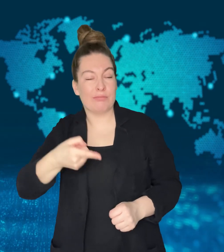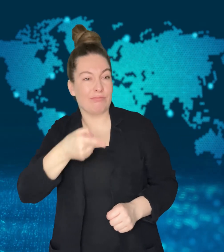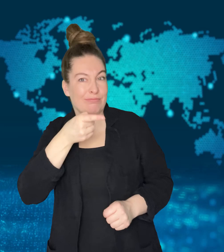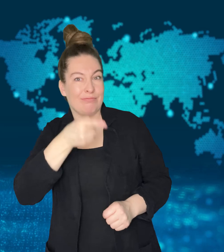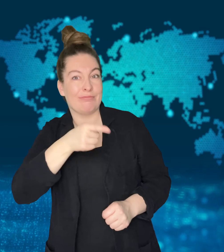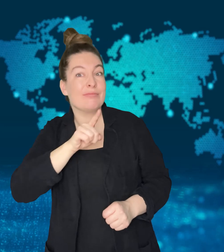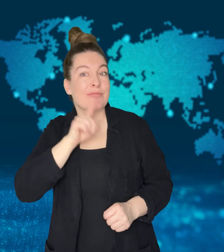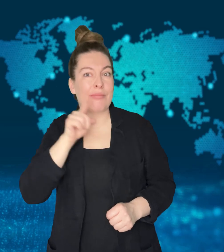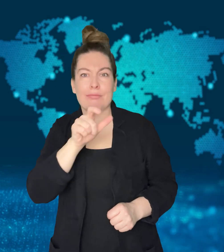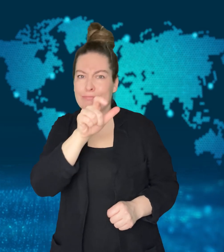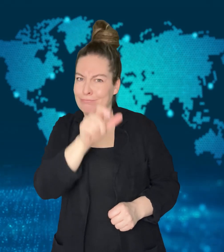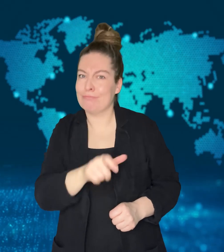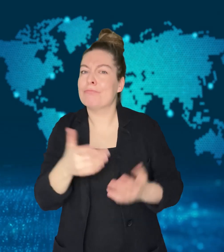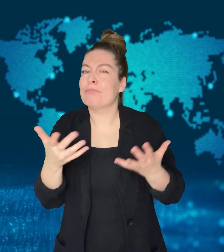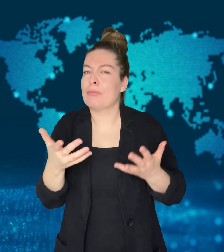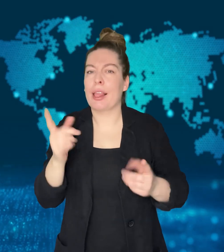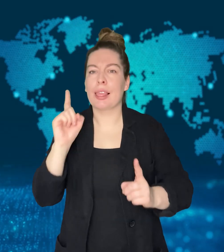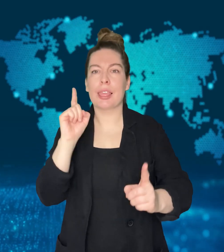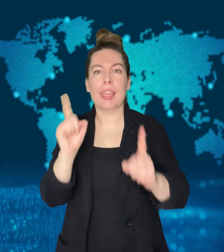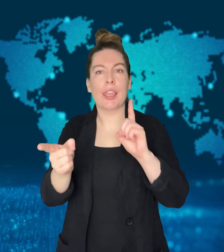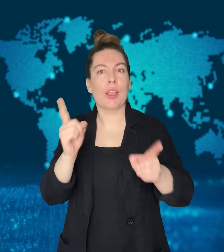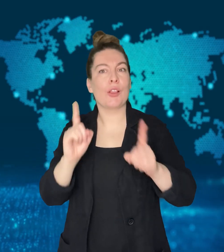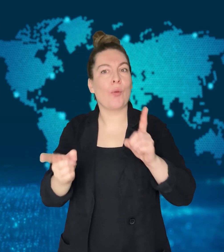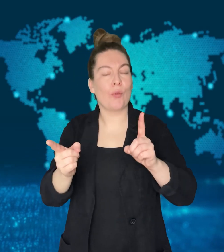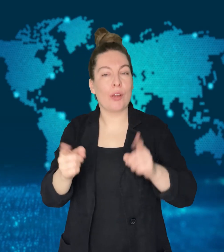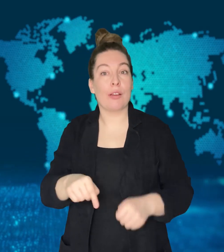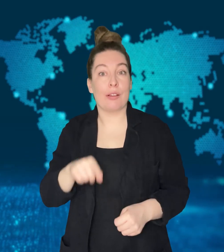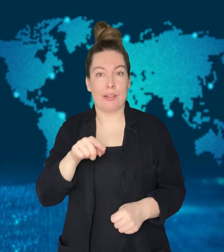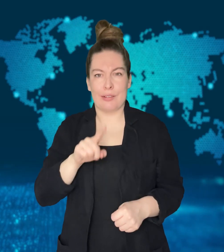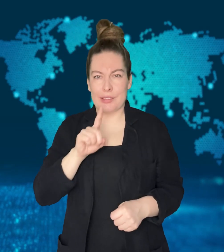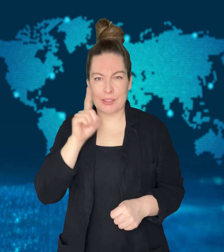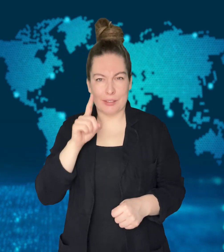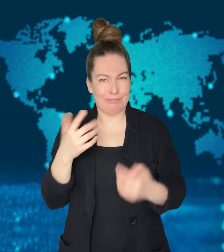He said that Zelensky is being a dictator